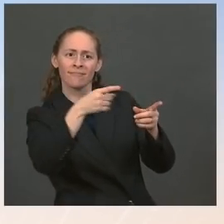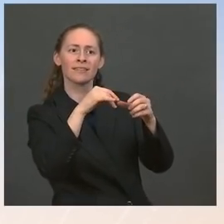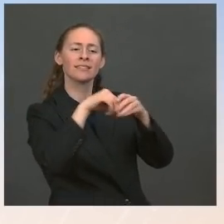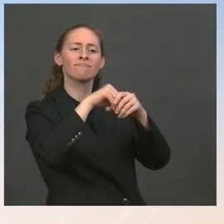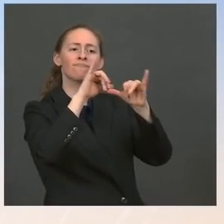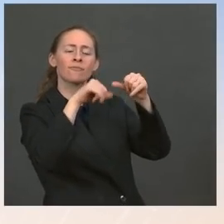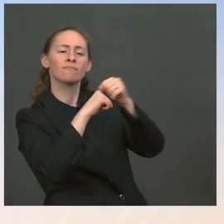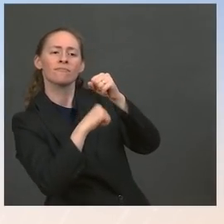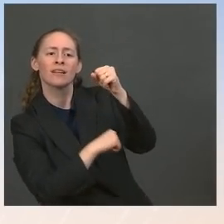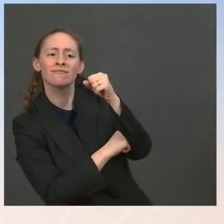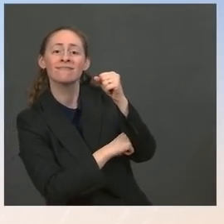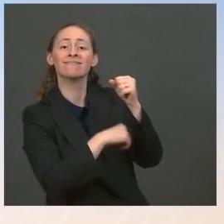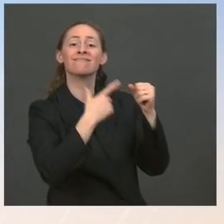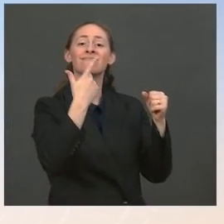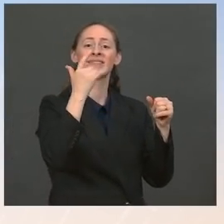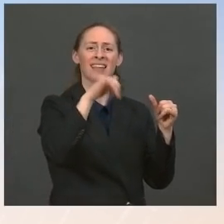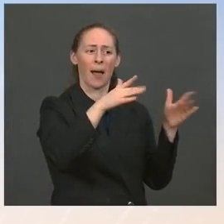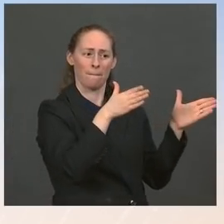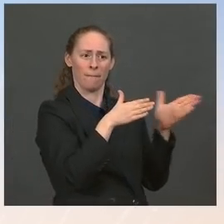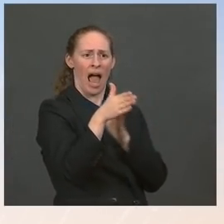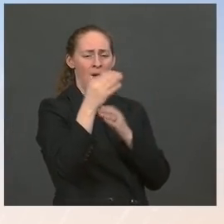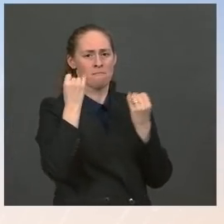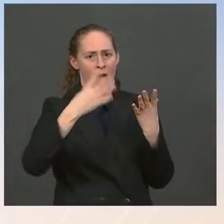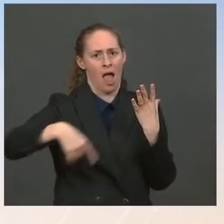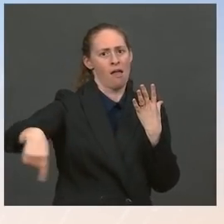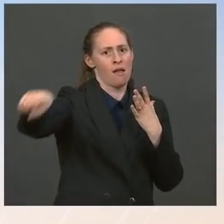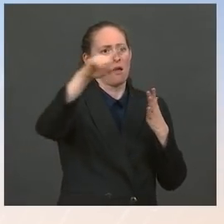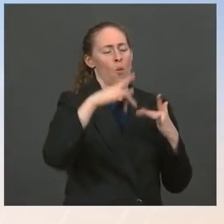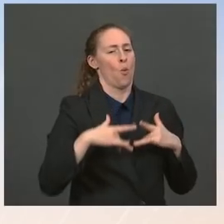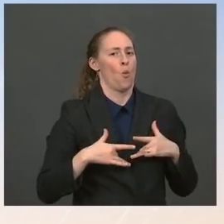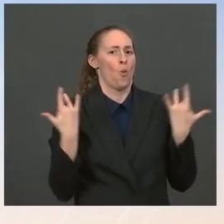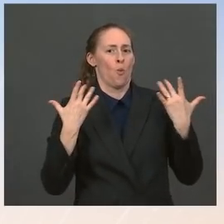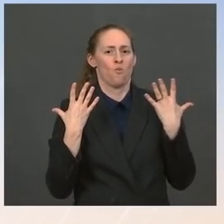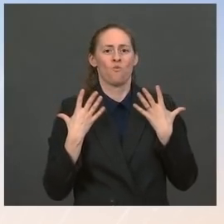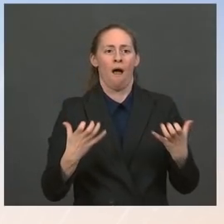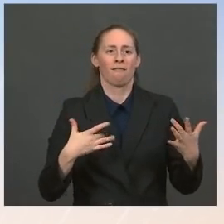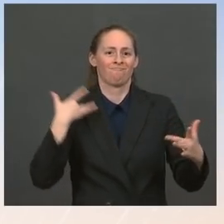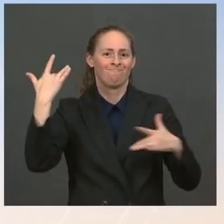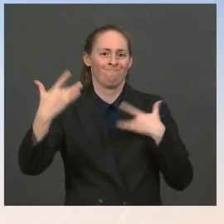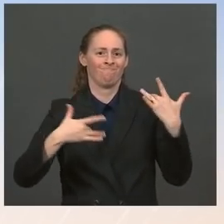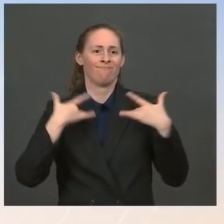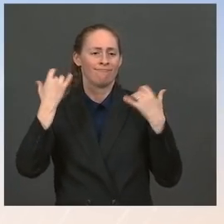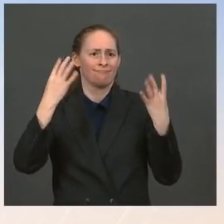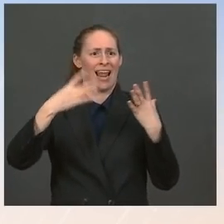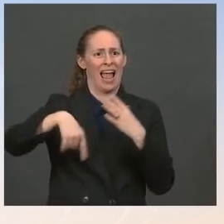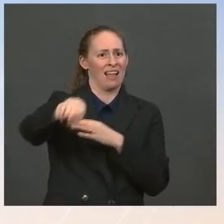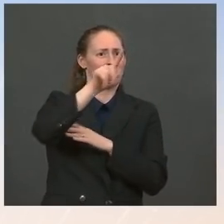And that's important to note. And American families want to see these historic investment in infrastructure.